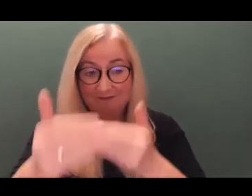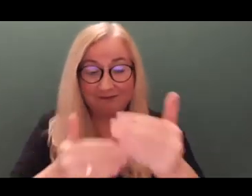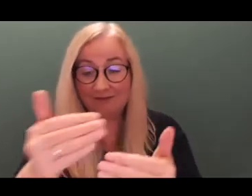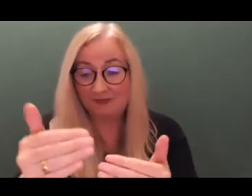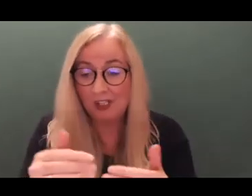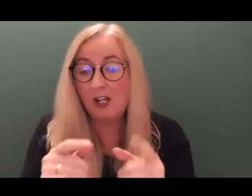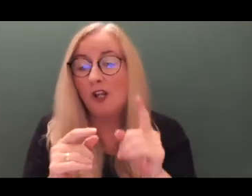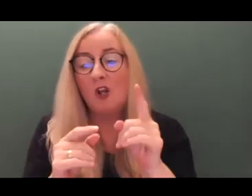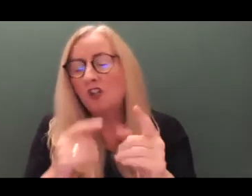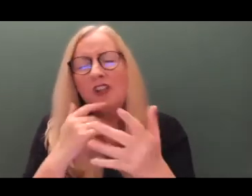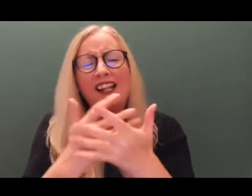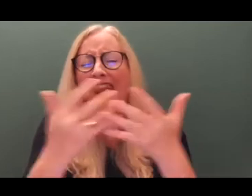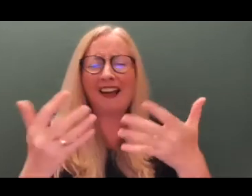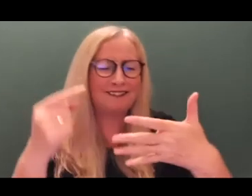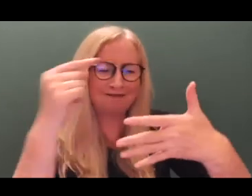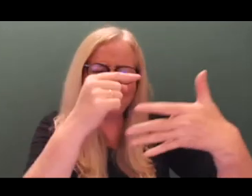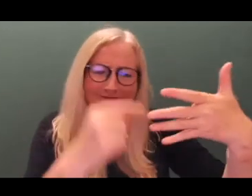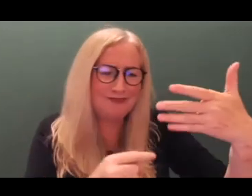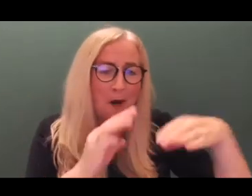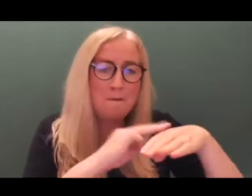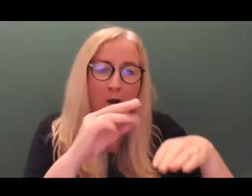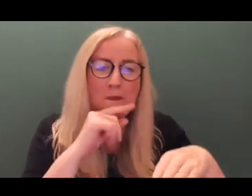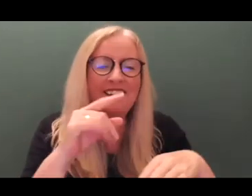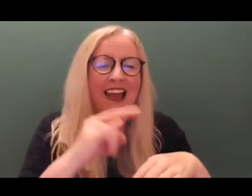There is lots of other things but I think high level things, that's what I would like to cover.